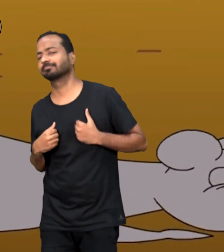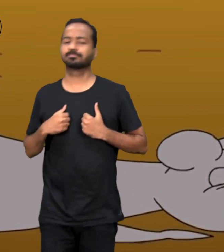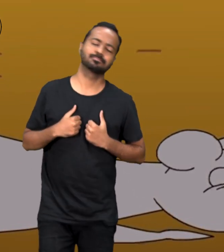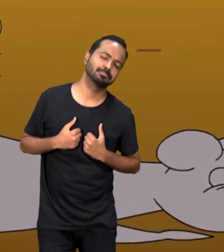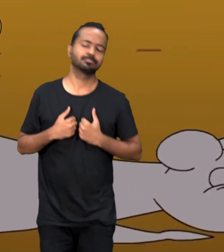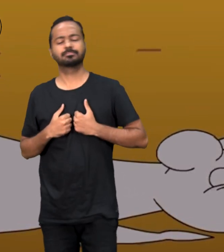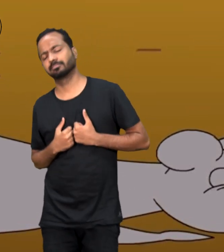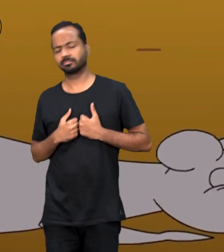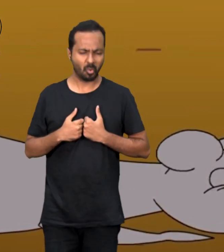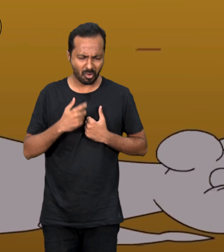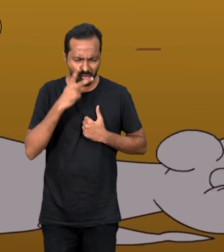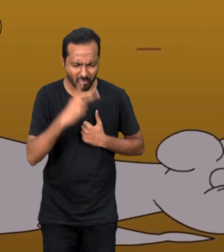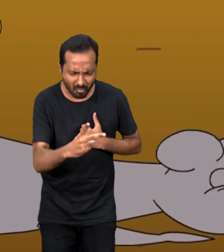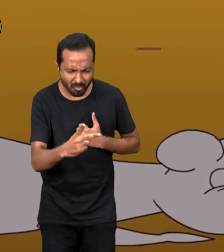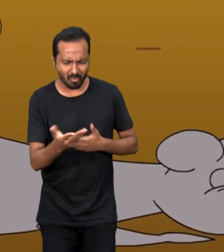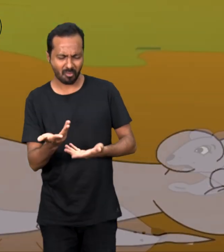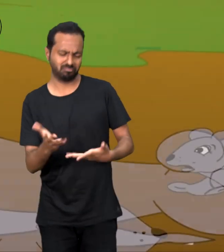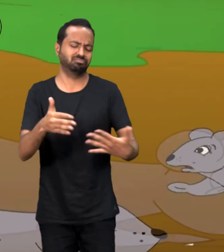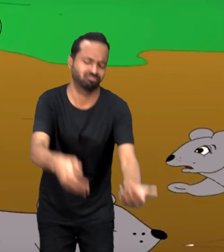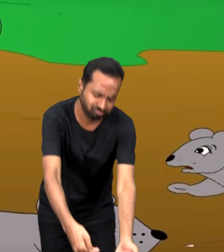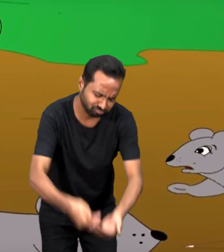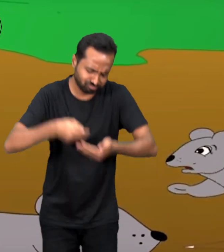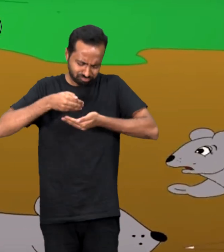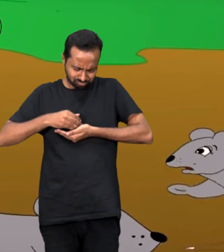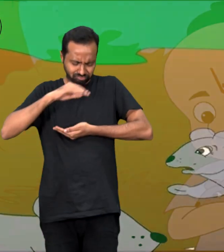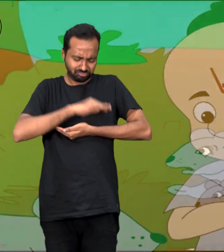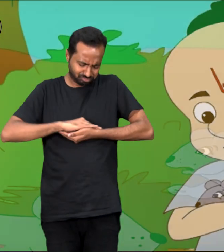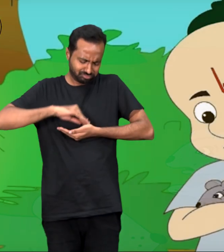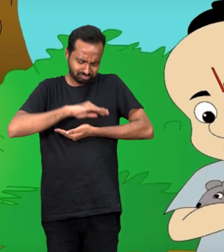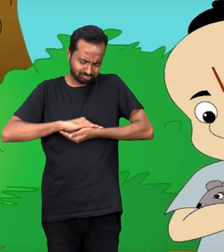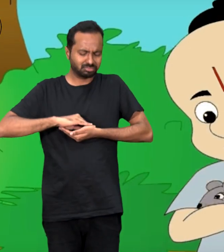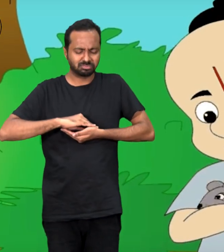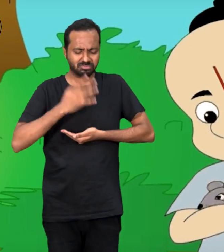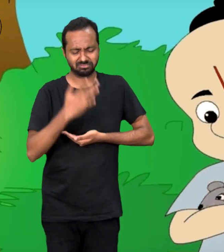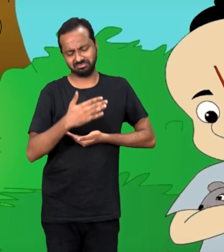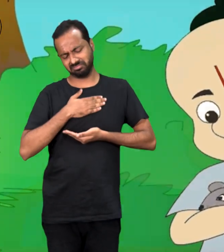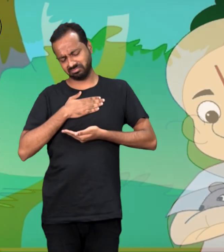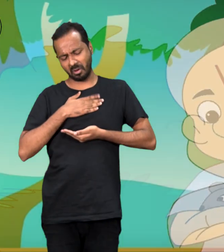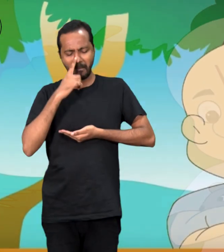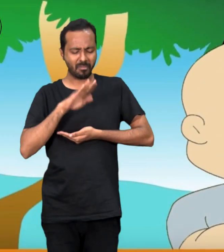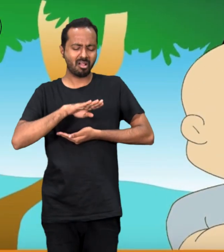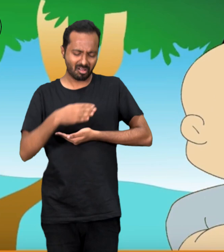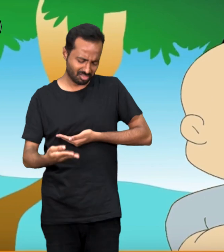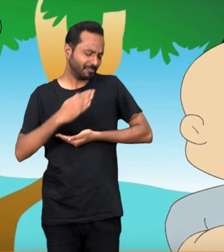At the same time, a pandit was passing from there. He picked up mongoose's child and said,